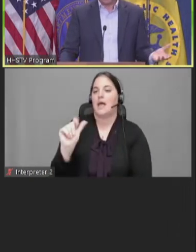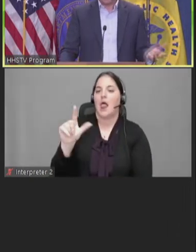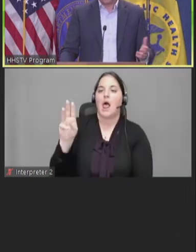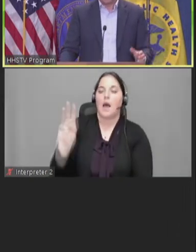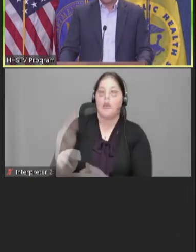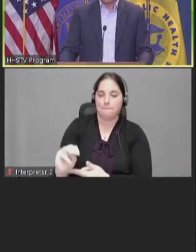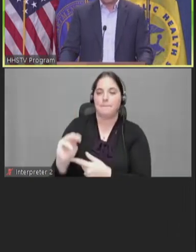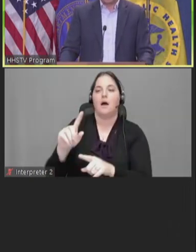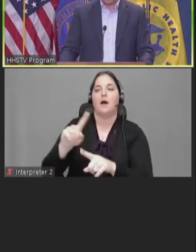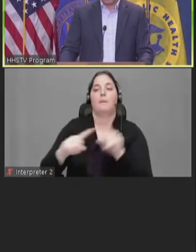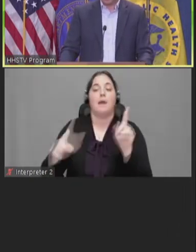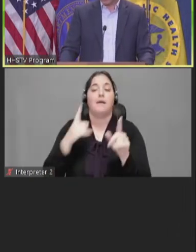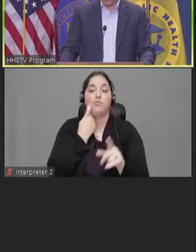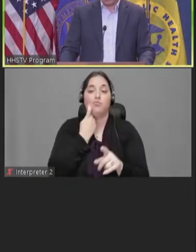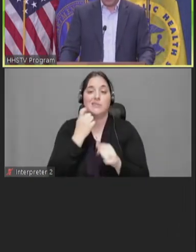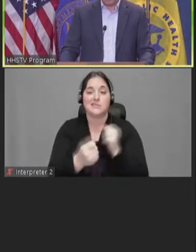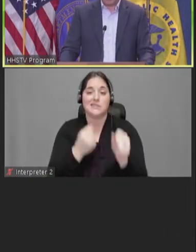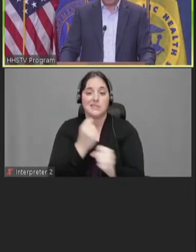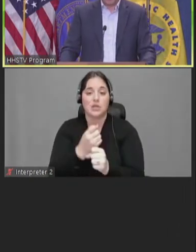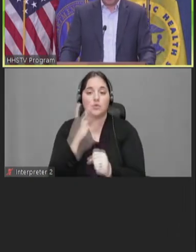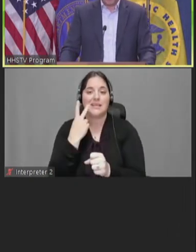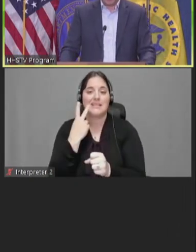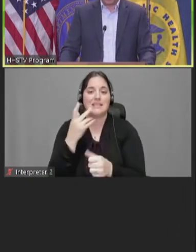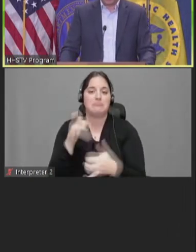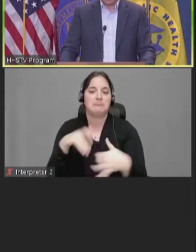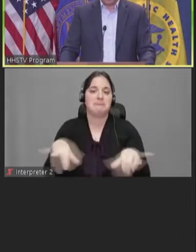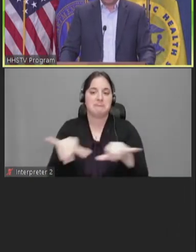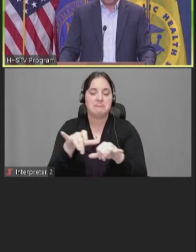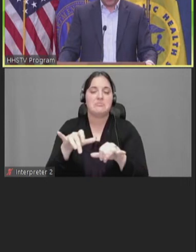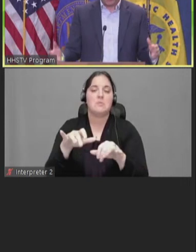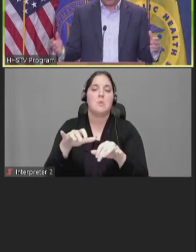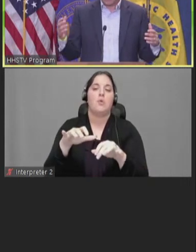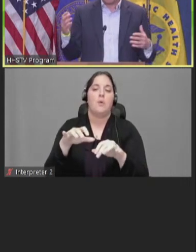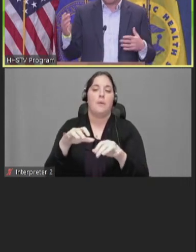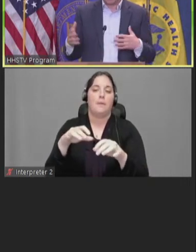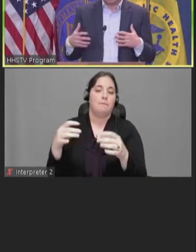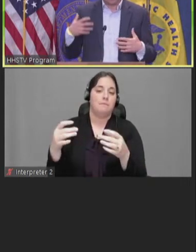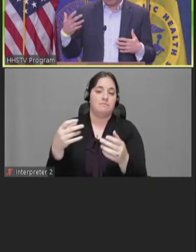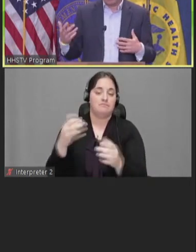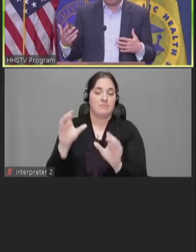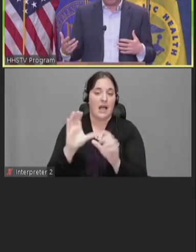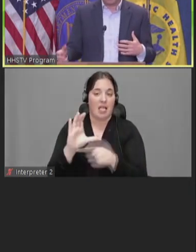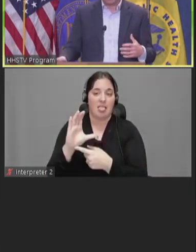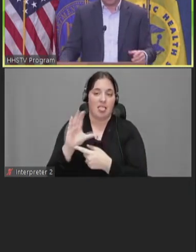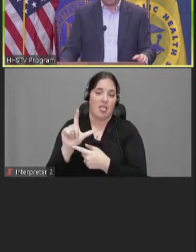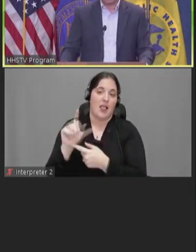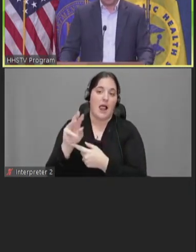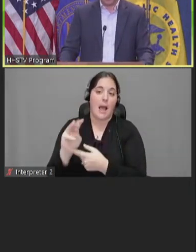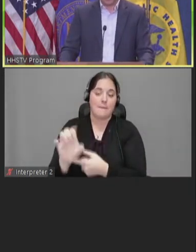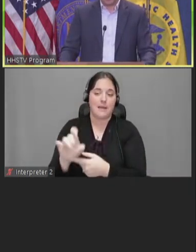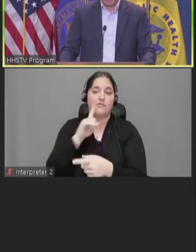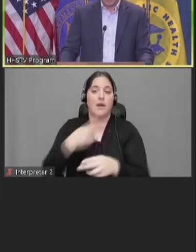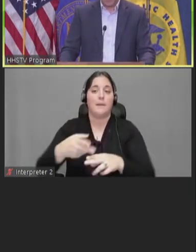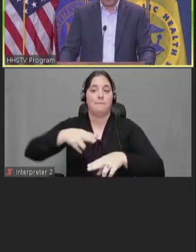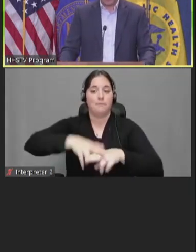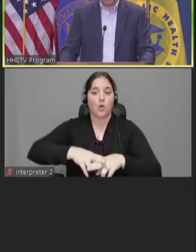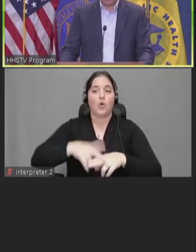we've seen the regulatory climate improve and allow for many different adjuvants in approved